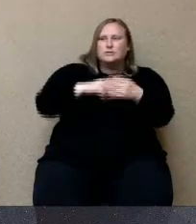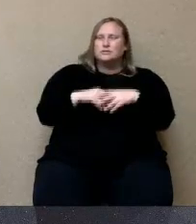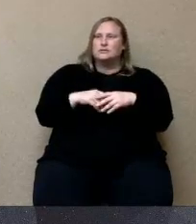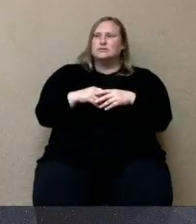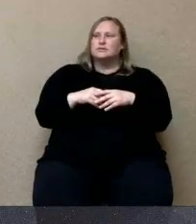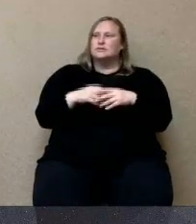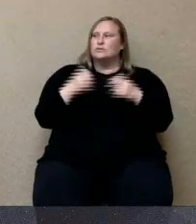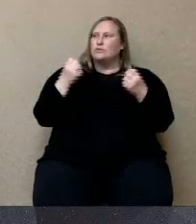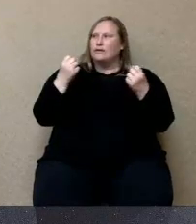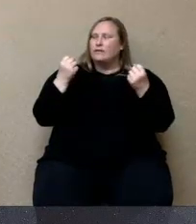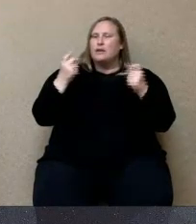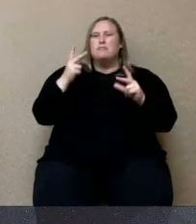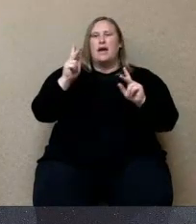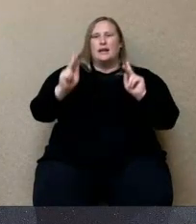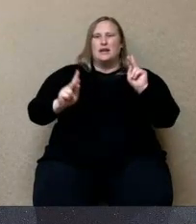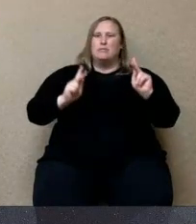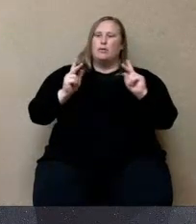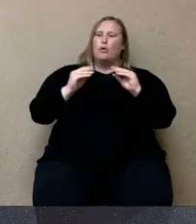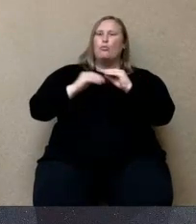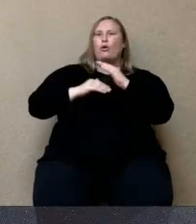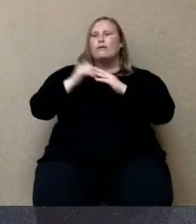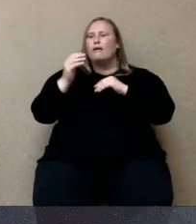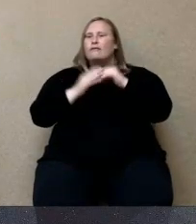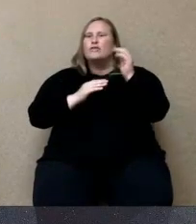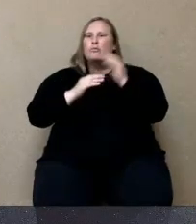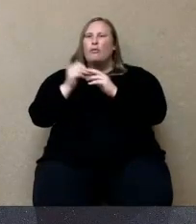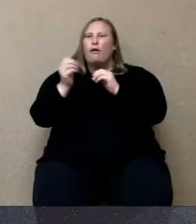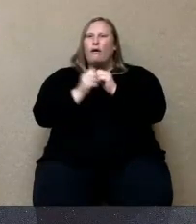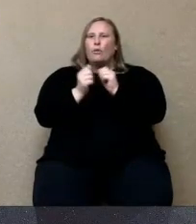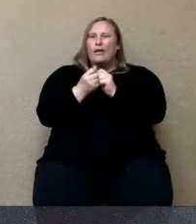We have a lot of users who have more comfort with certain people than they do with other people.